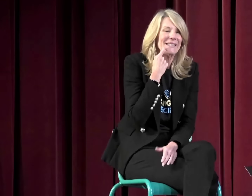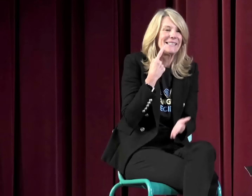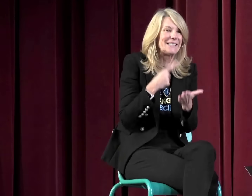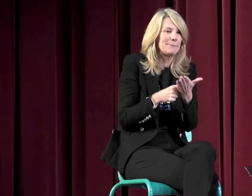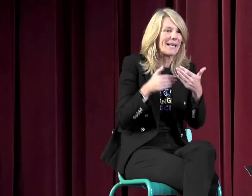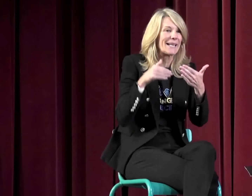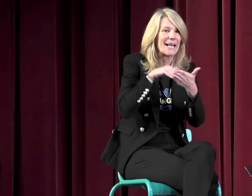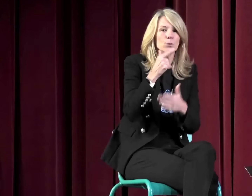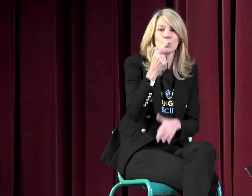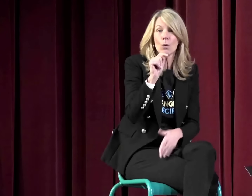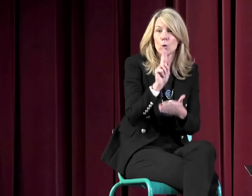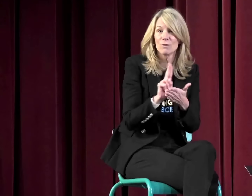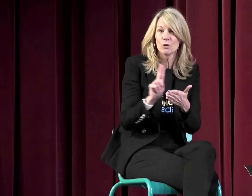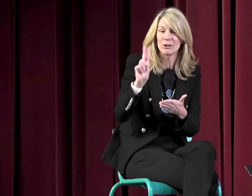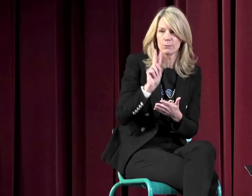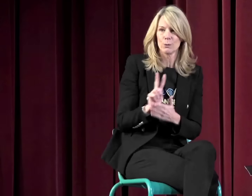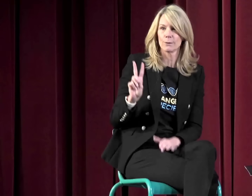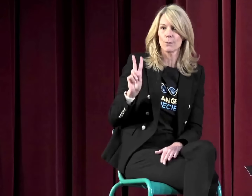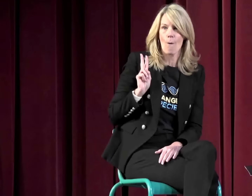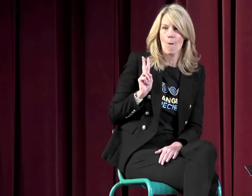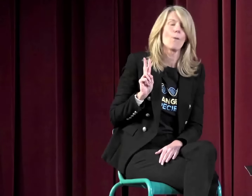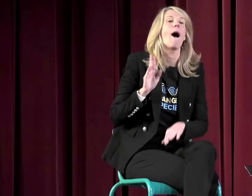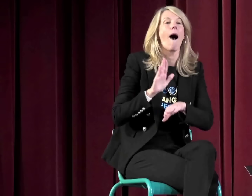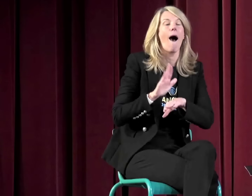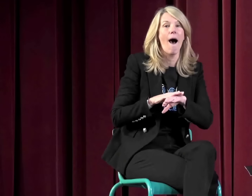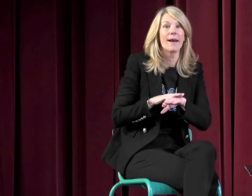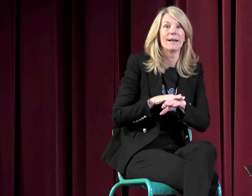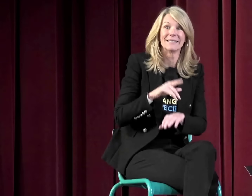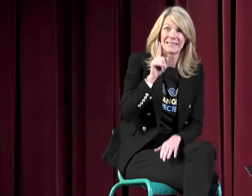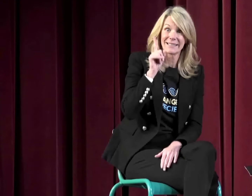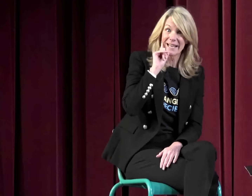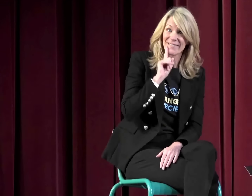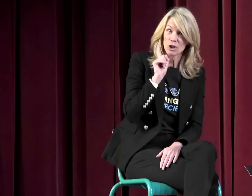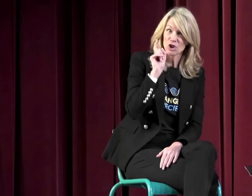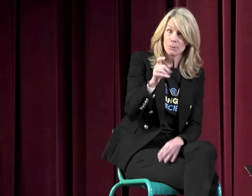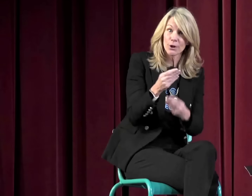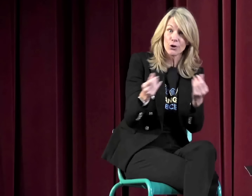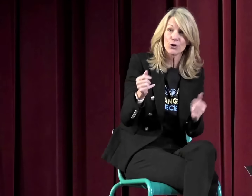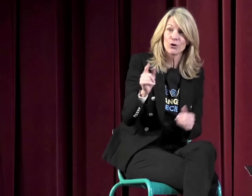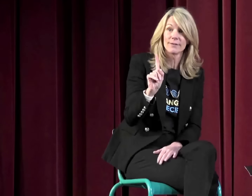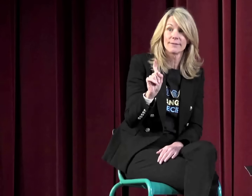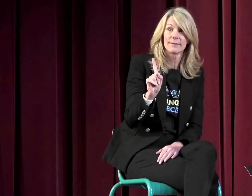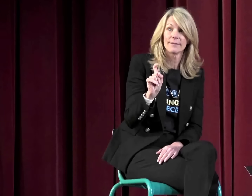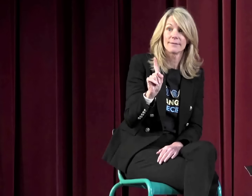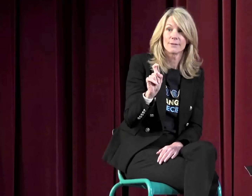They debated against Georgetown a couple weeks ago